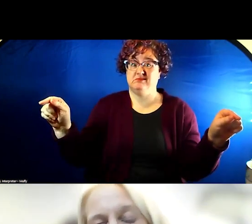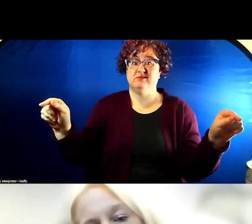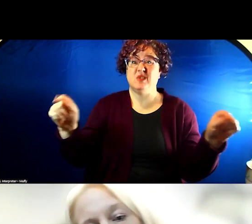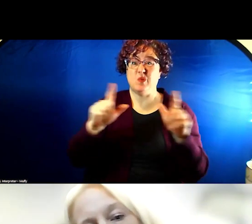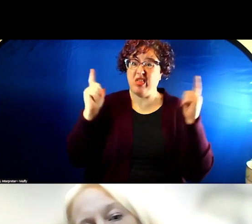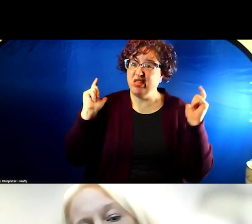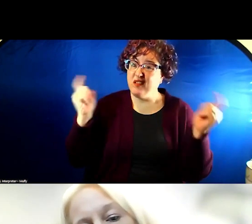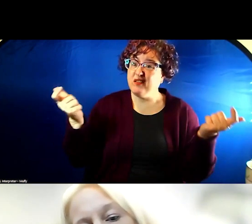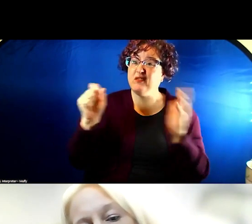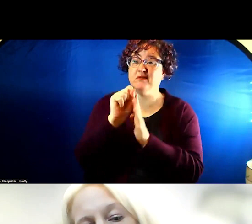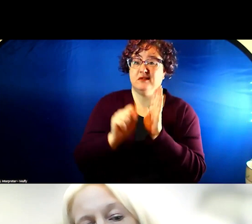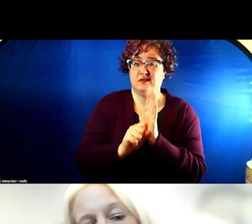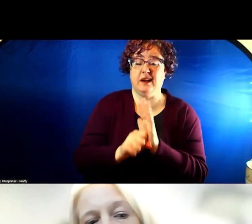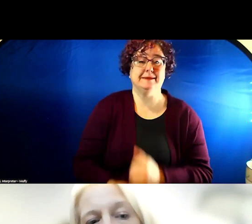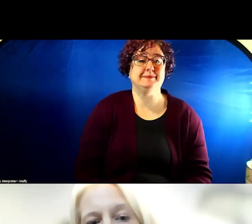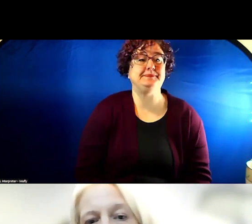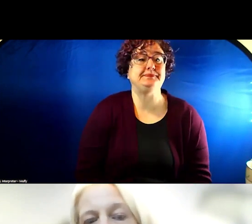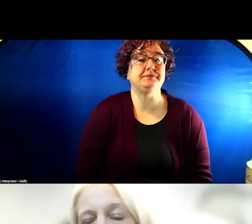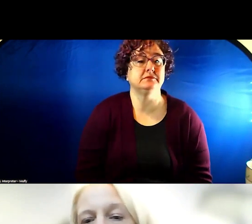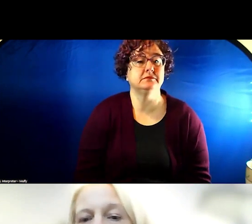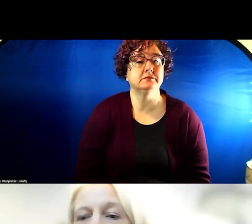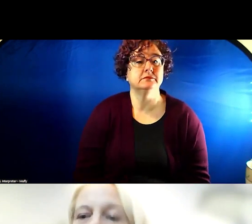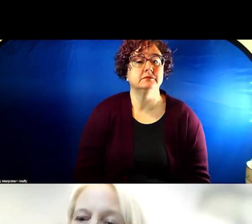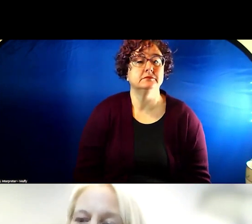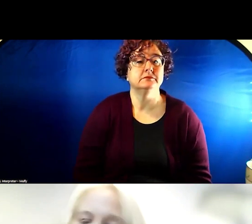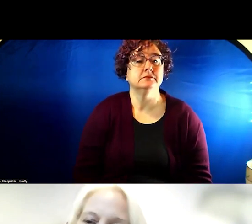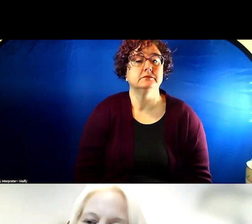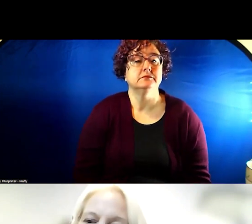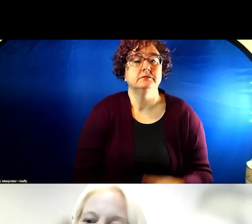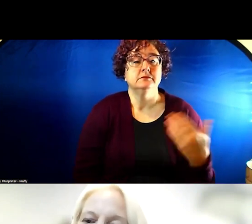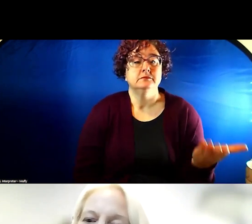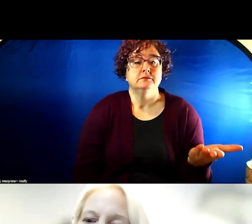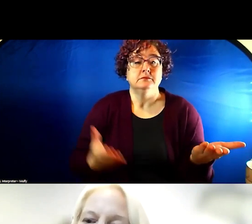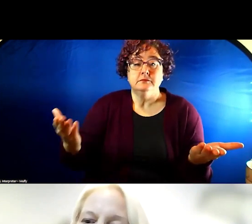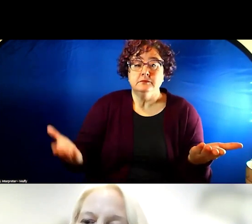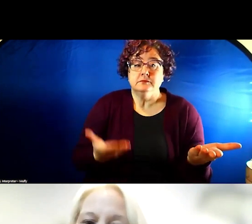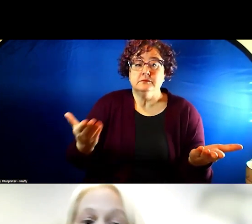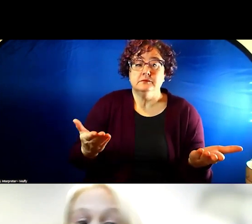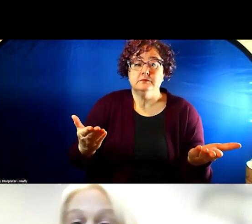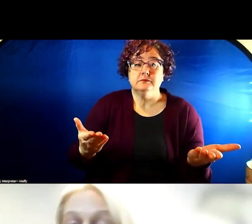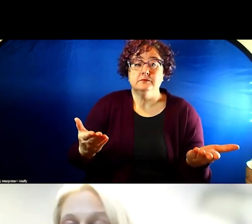IF YOU THINK ABOUT IT, IN PENNSYLVANIA, AS THE FIFTH MOST